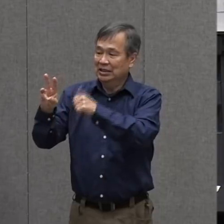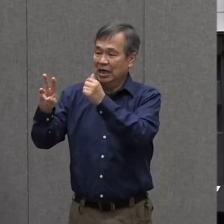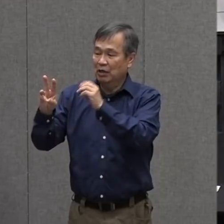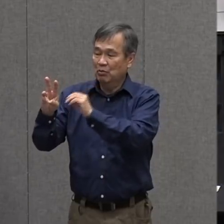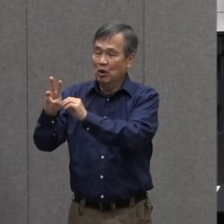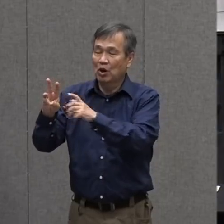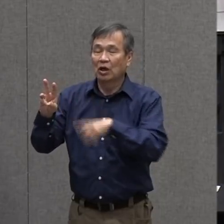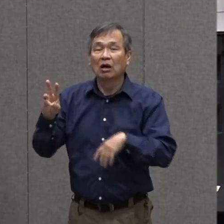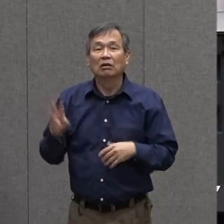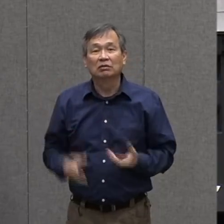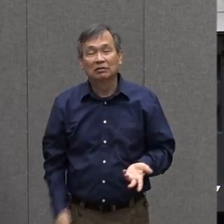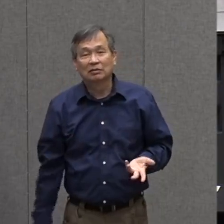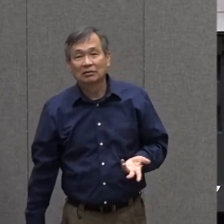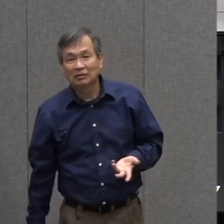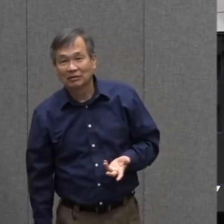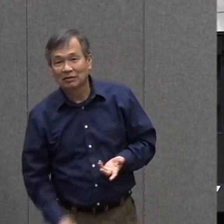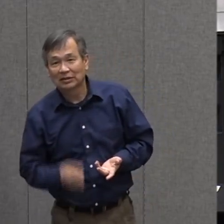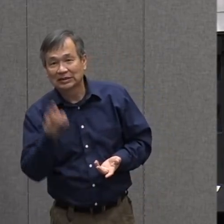I must have 16 that's the 10